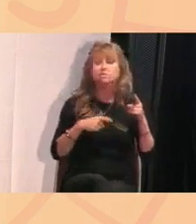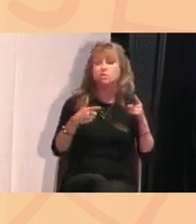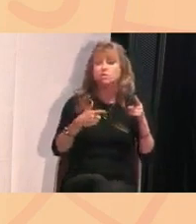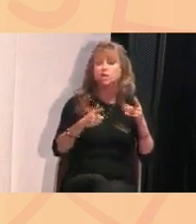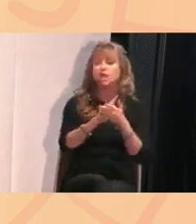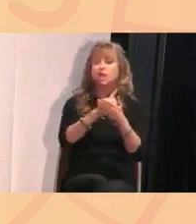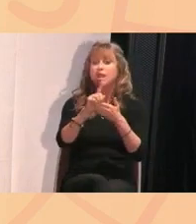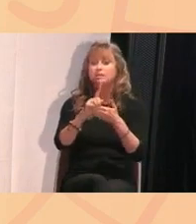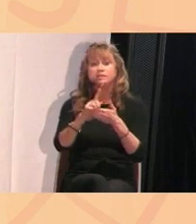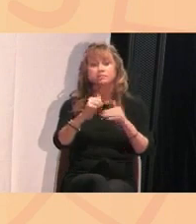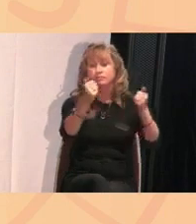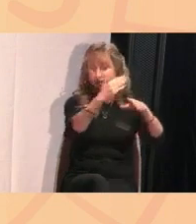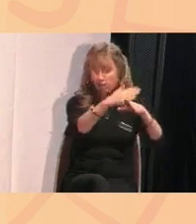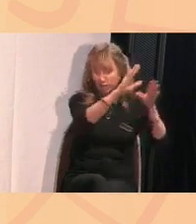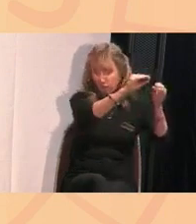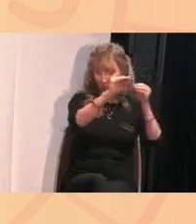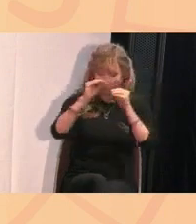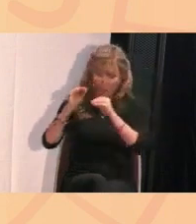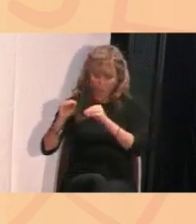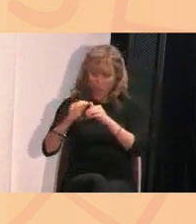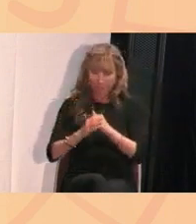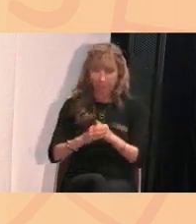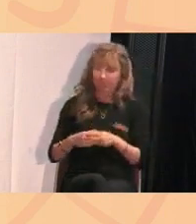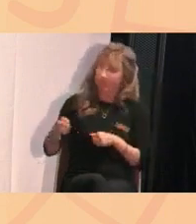with took place in 1993 and 1994.